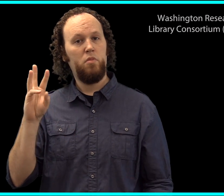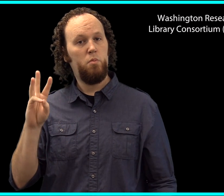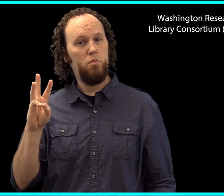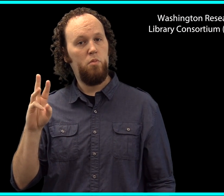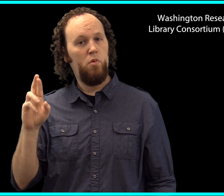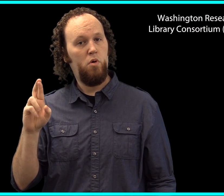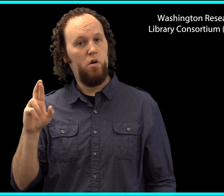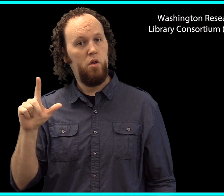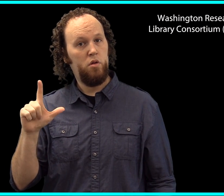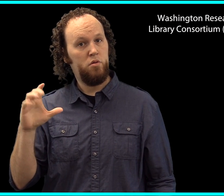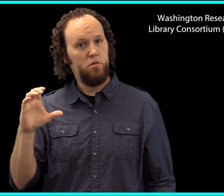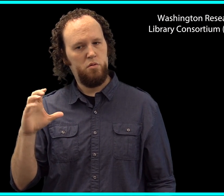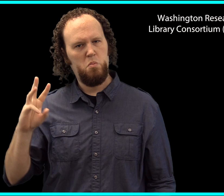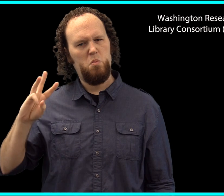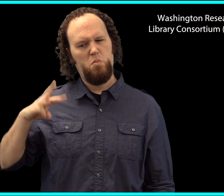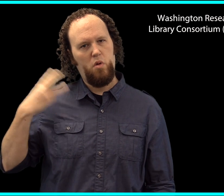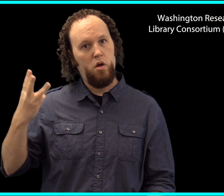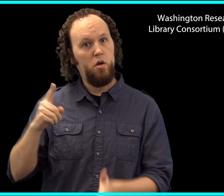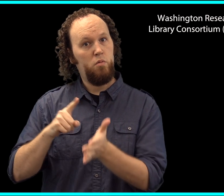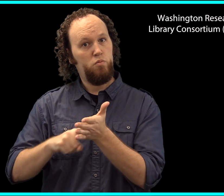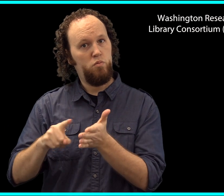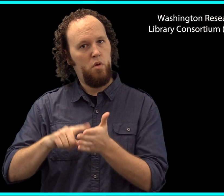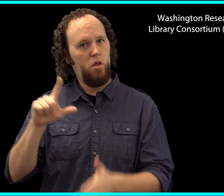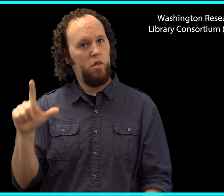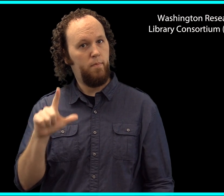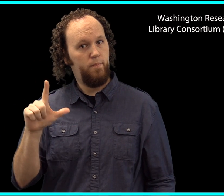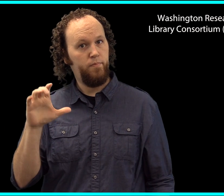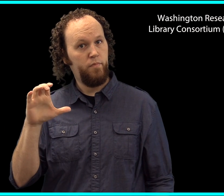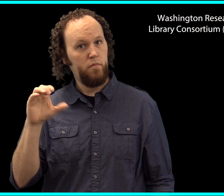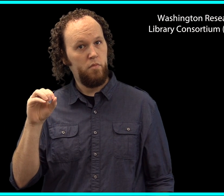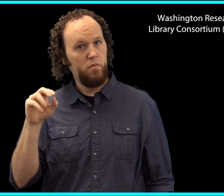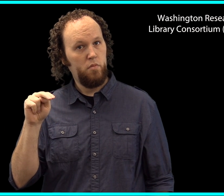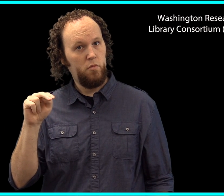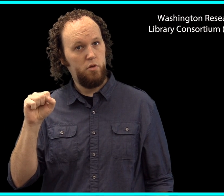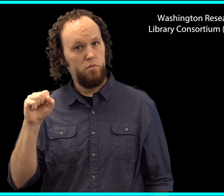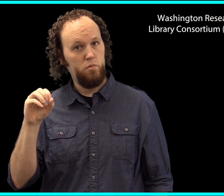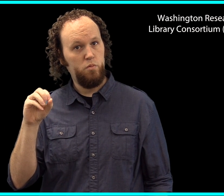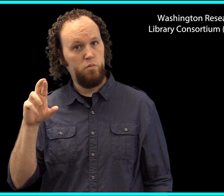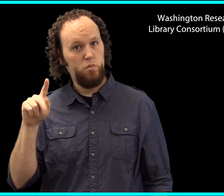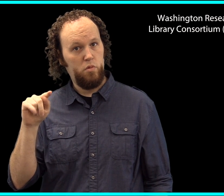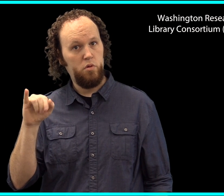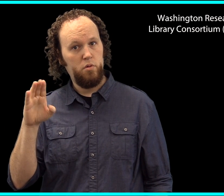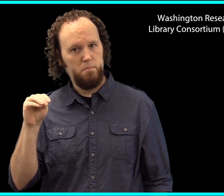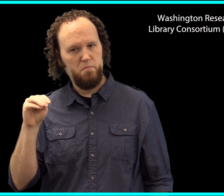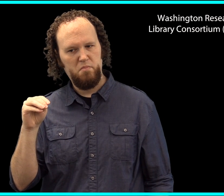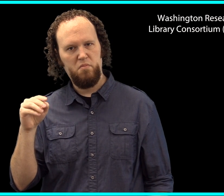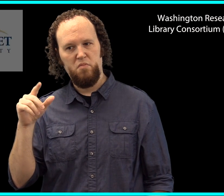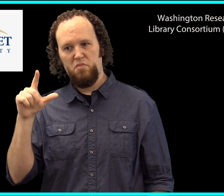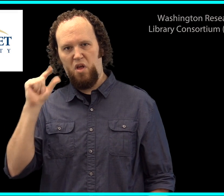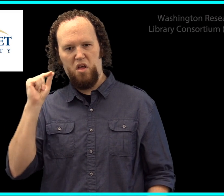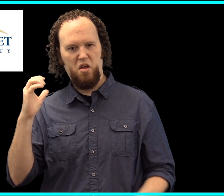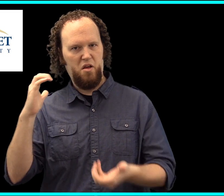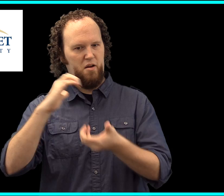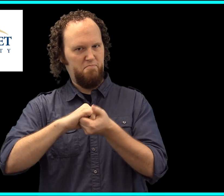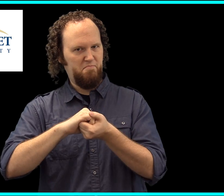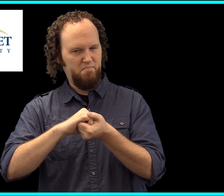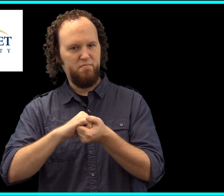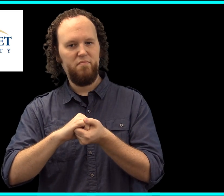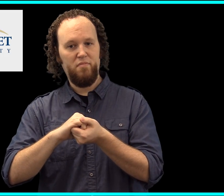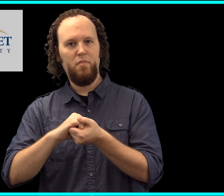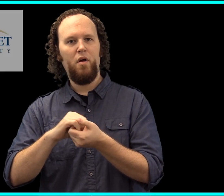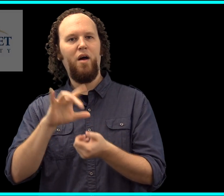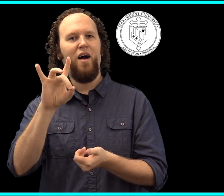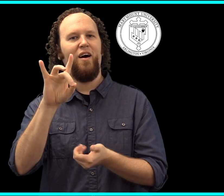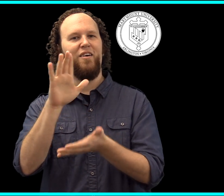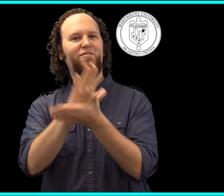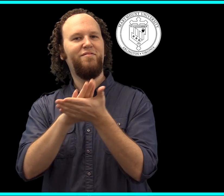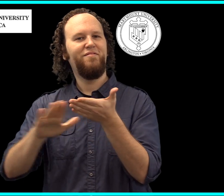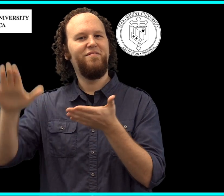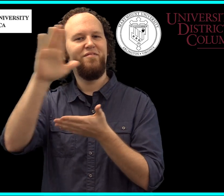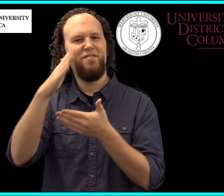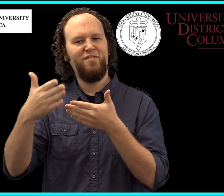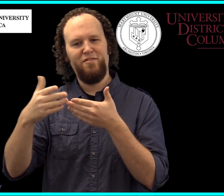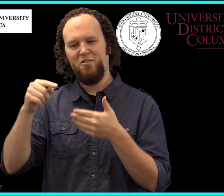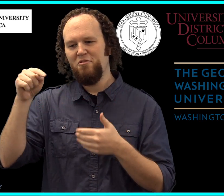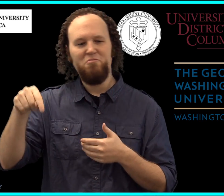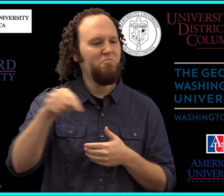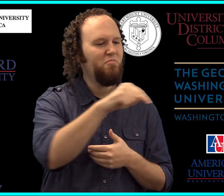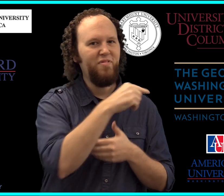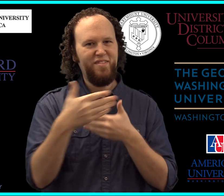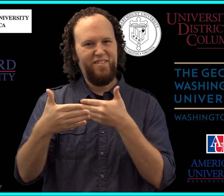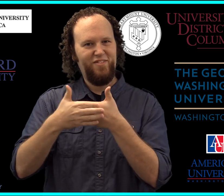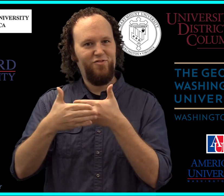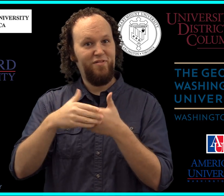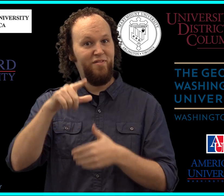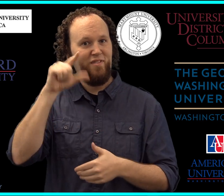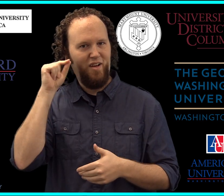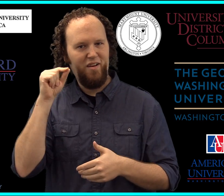Gallaudet is a member of the Washington Research Library Consortium (WRLC), with eight other nearby libraries.